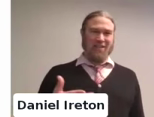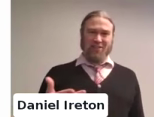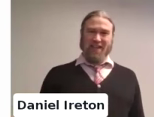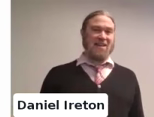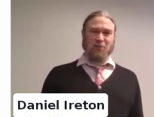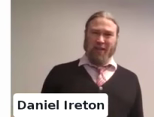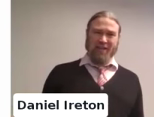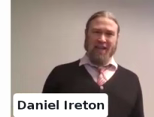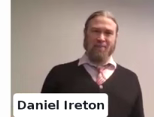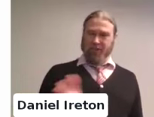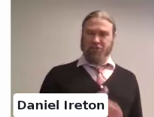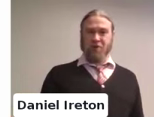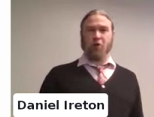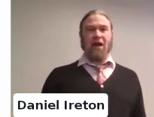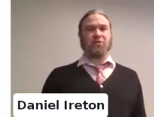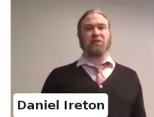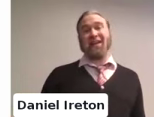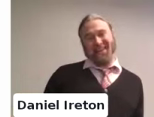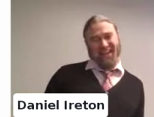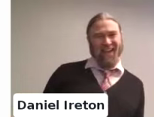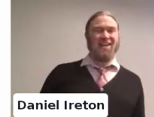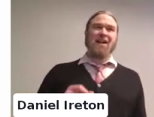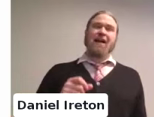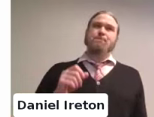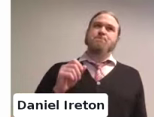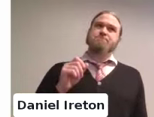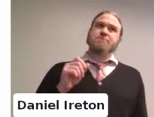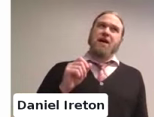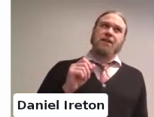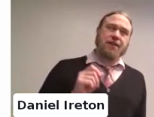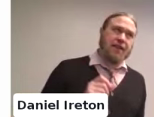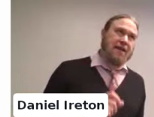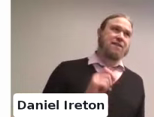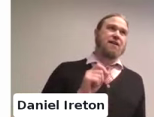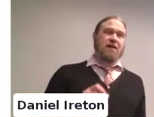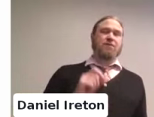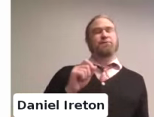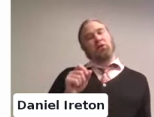What some are solutions and we'll get into what are some solutions to improve a game here in a little bit. So why should you play test?